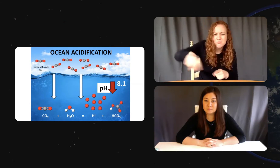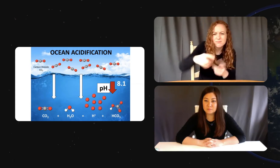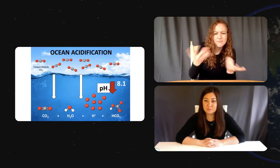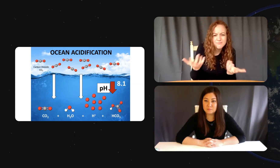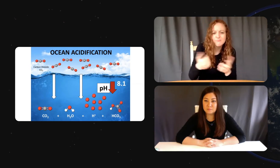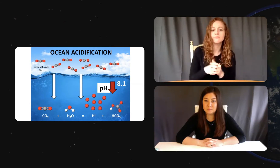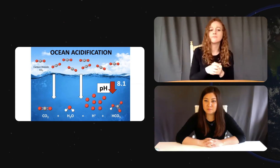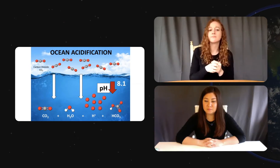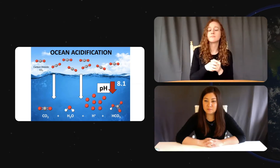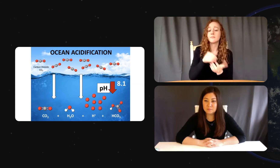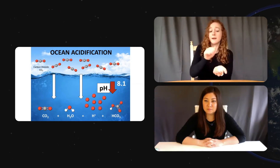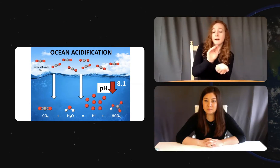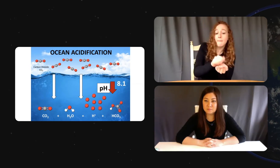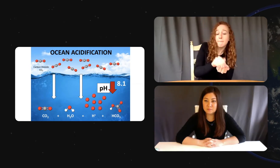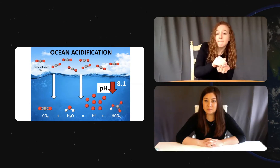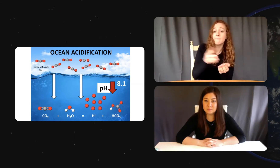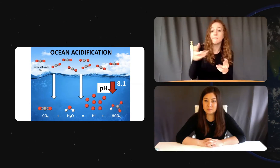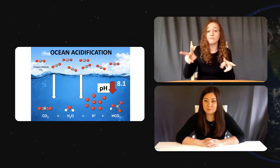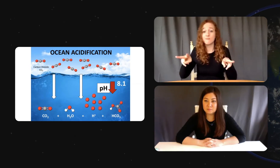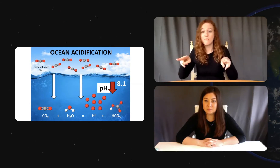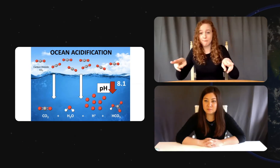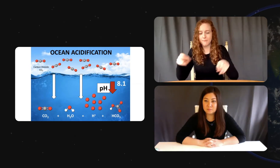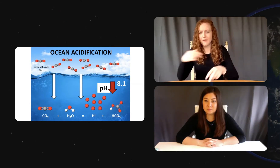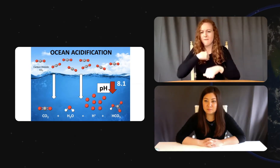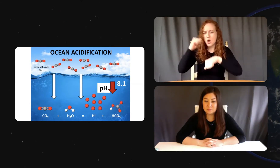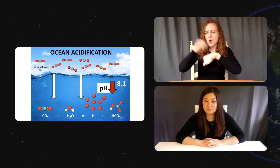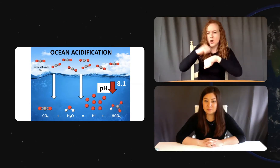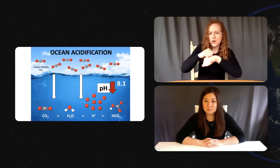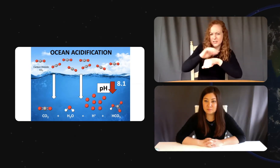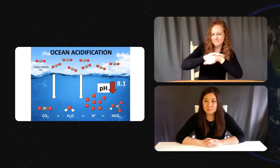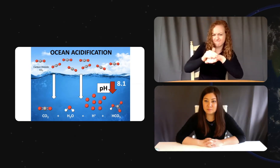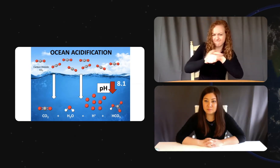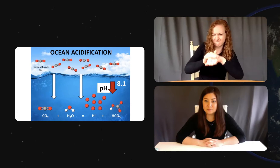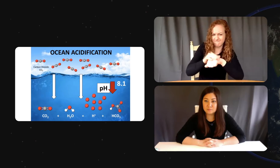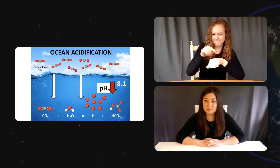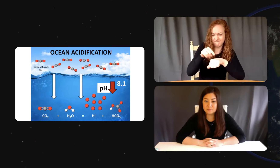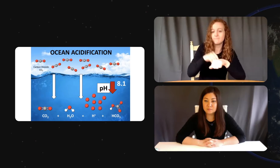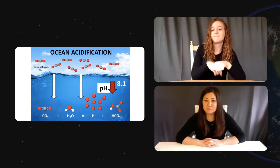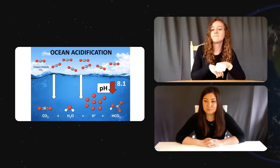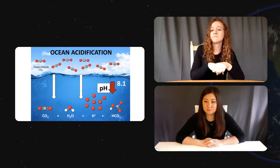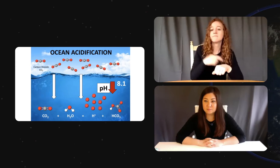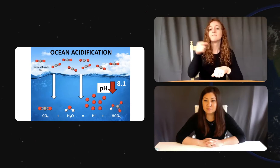For example, crabs have a hard exoskeleton.